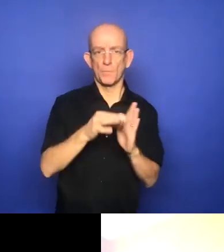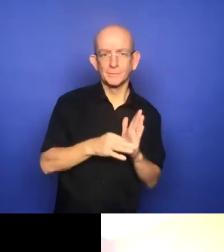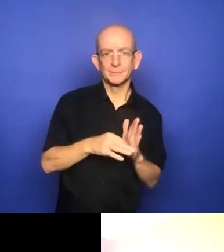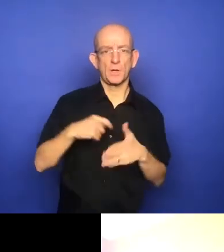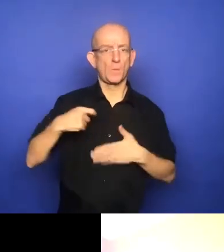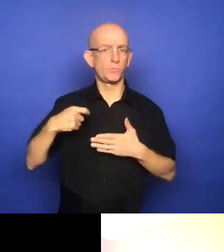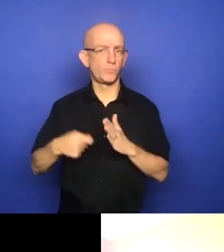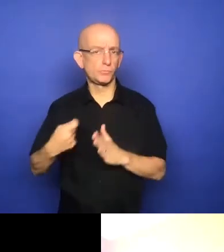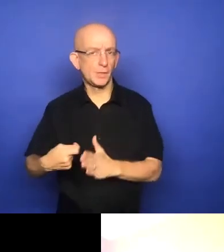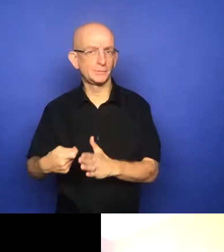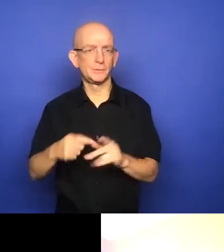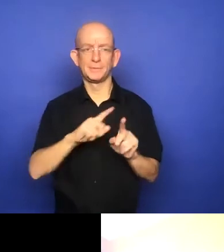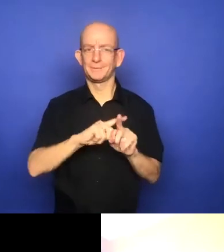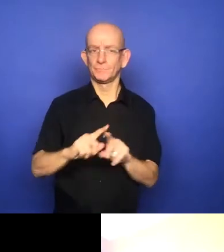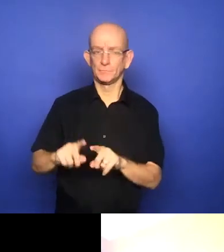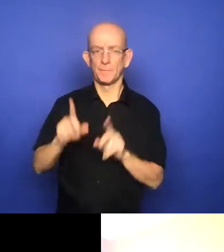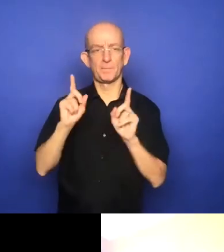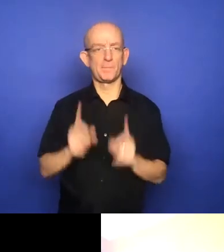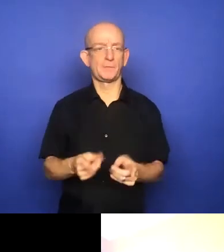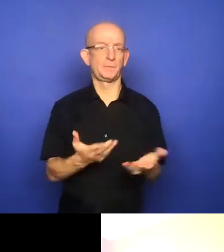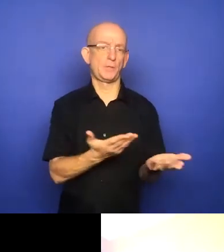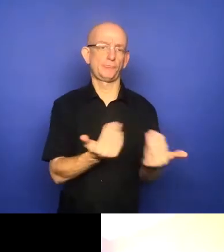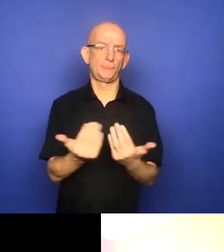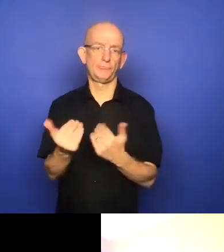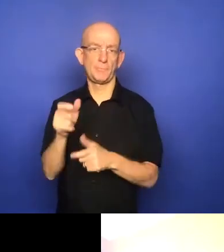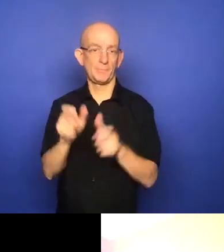by whatever intervention that they are coming up with.